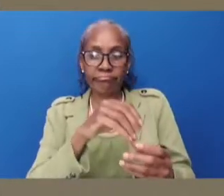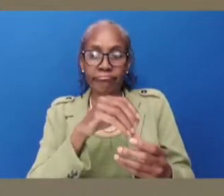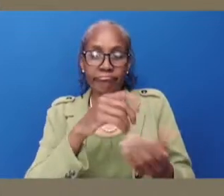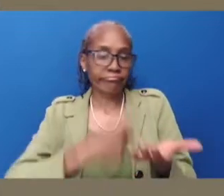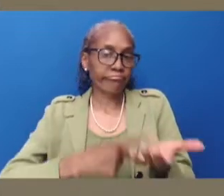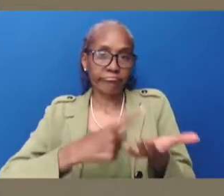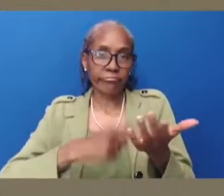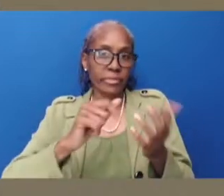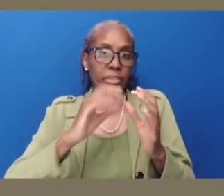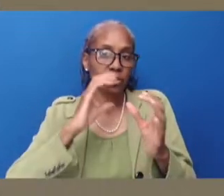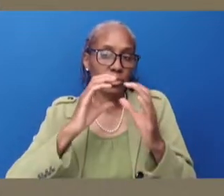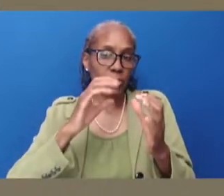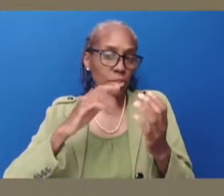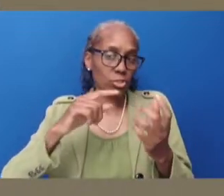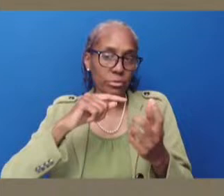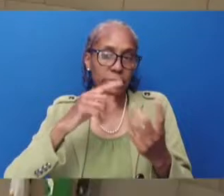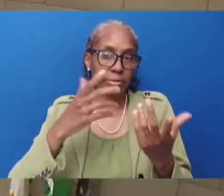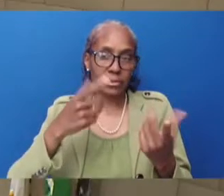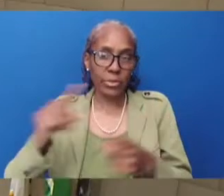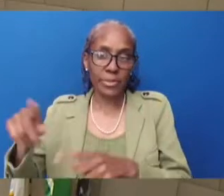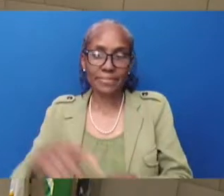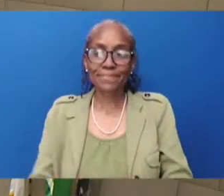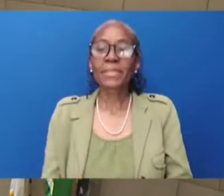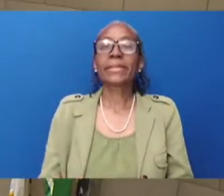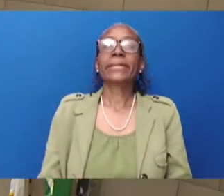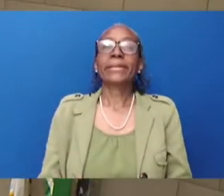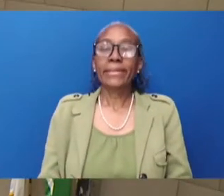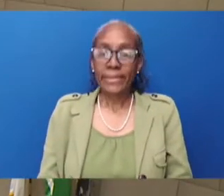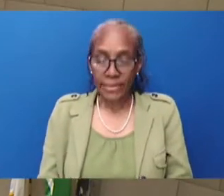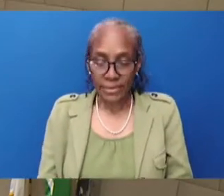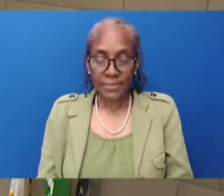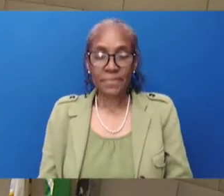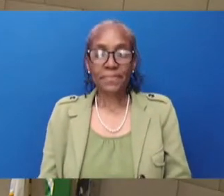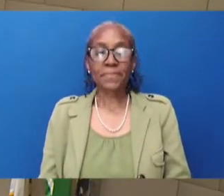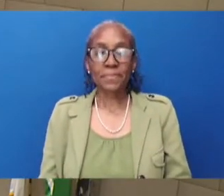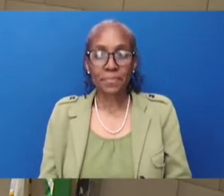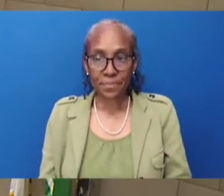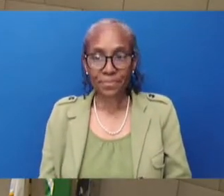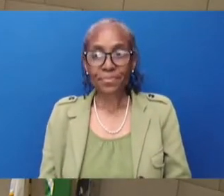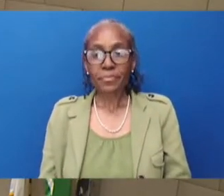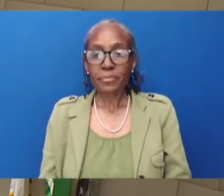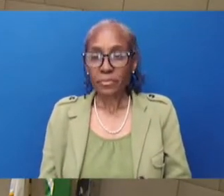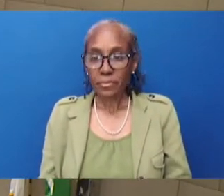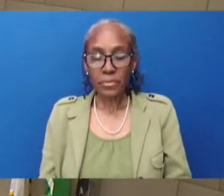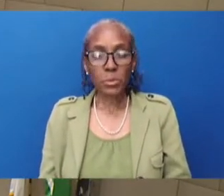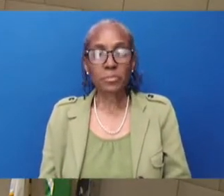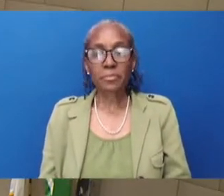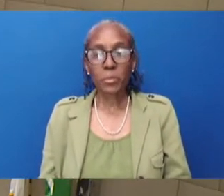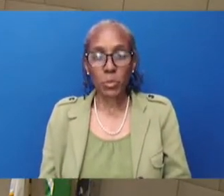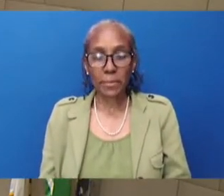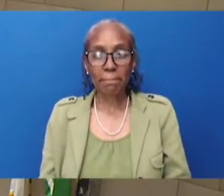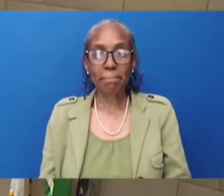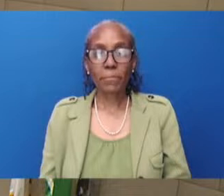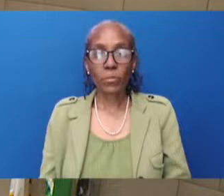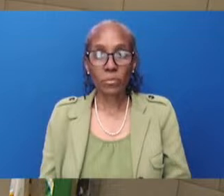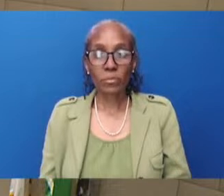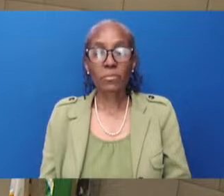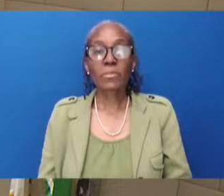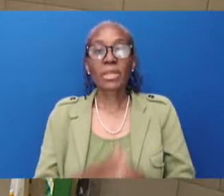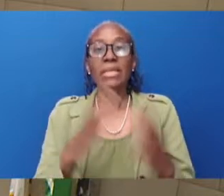COMMISSIONER POWELL WHO HAS BEEN